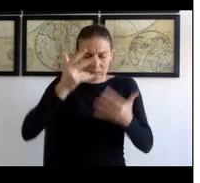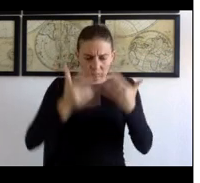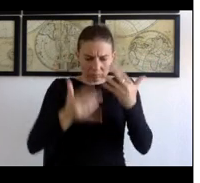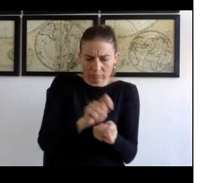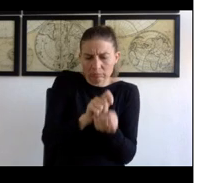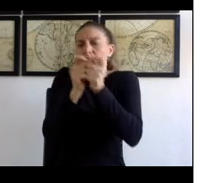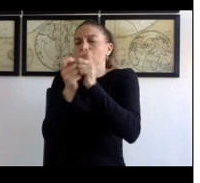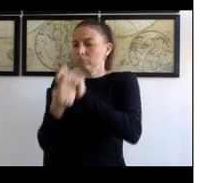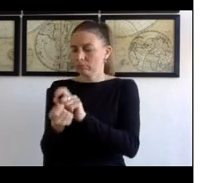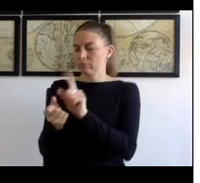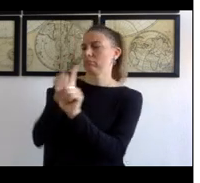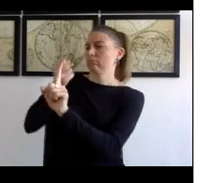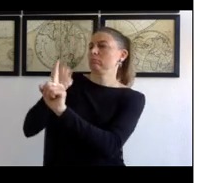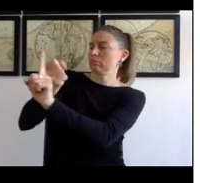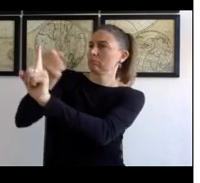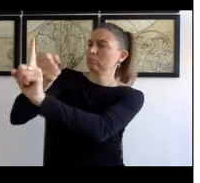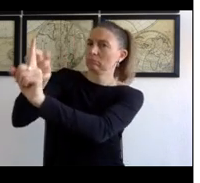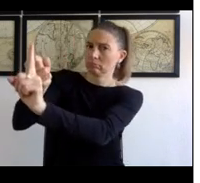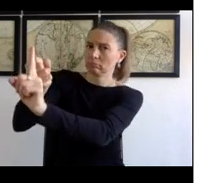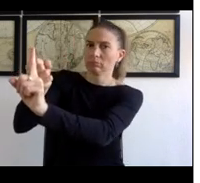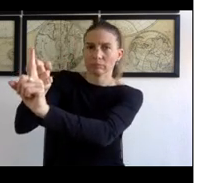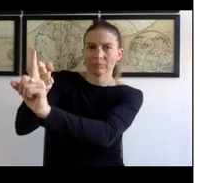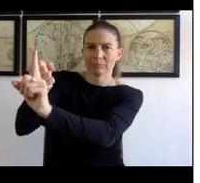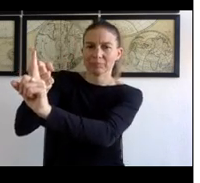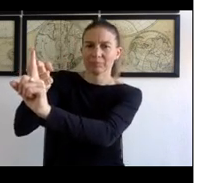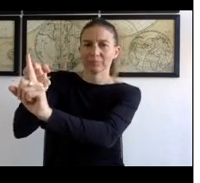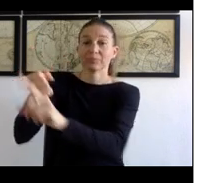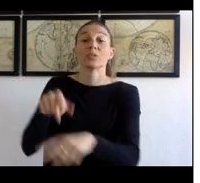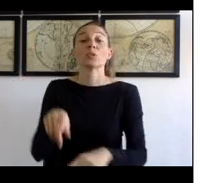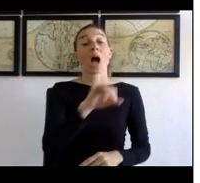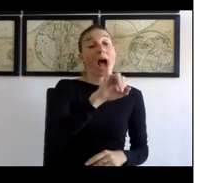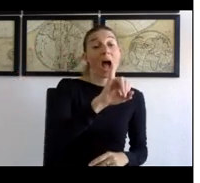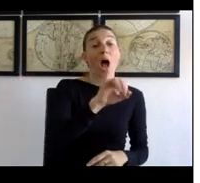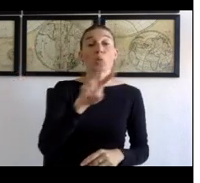And this has also been supported by the i2i project of Leonard Cheshire